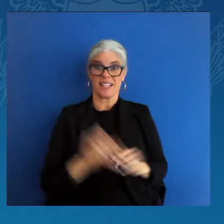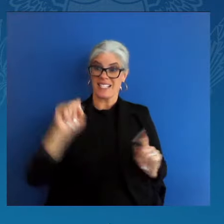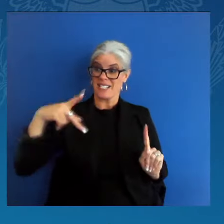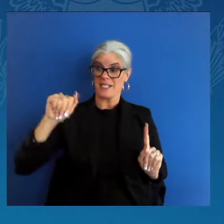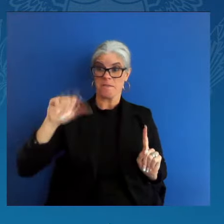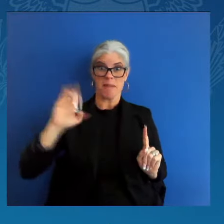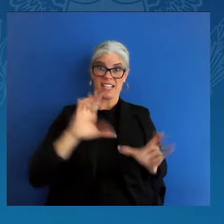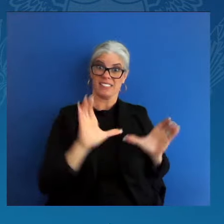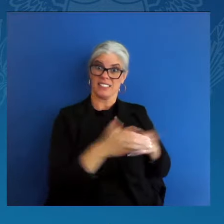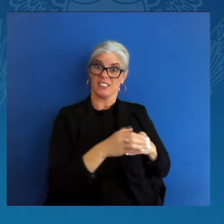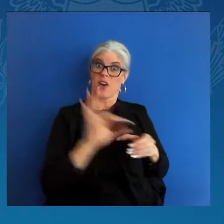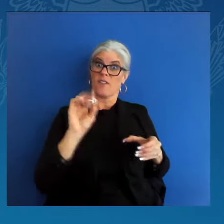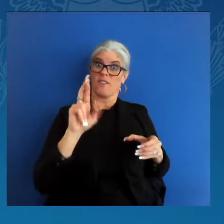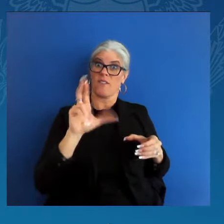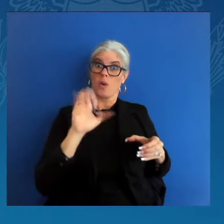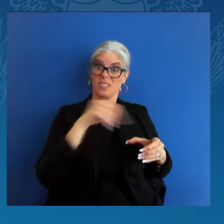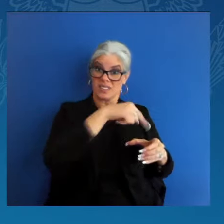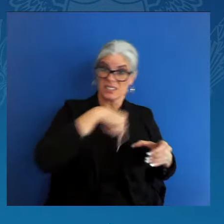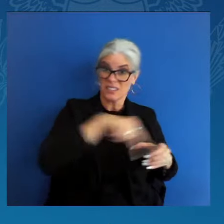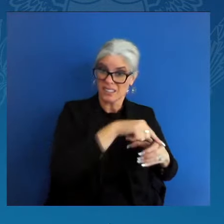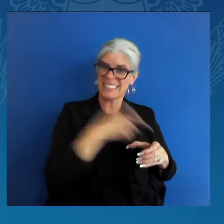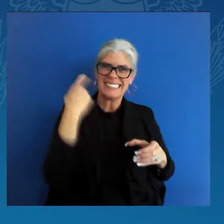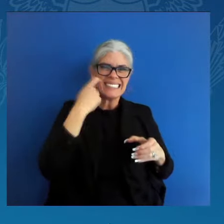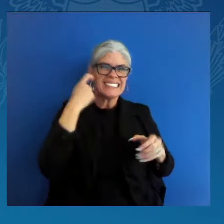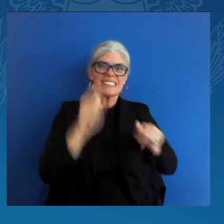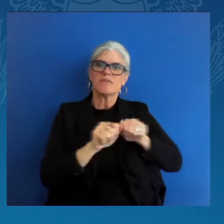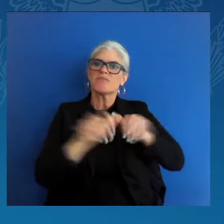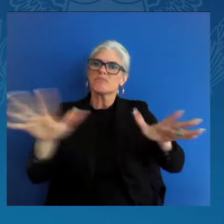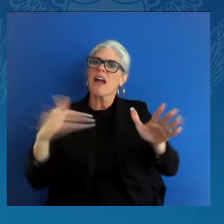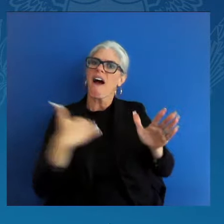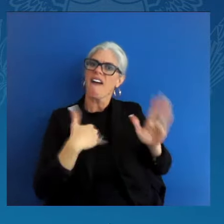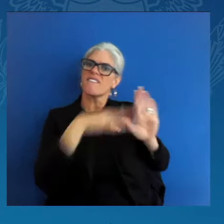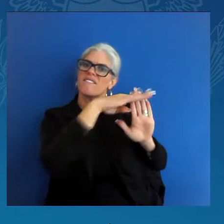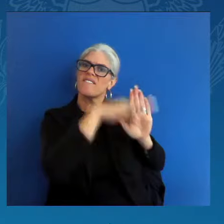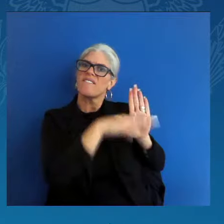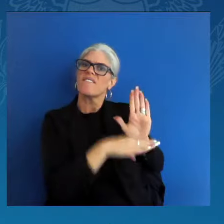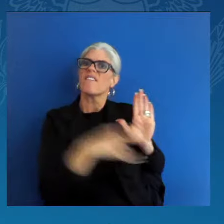places partnering to win as one of its highest priorities.